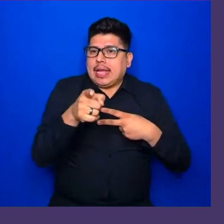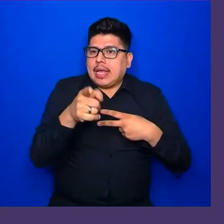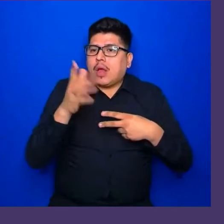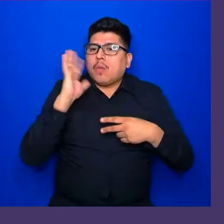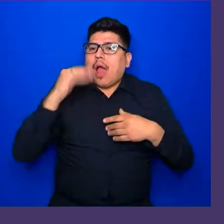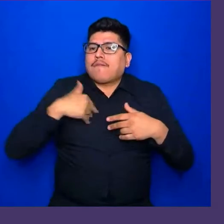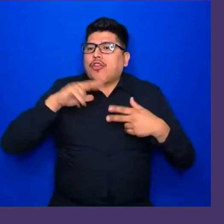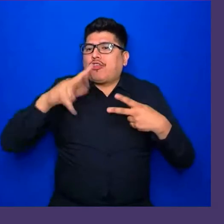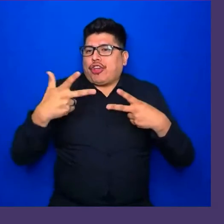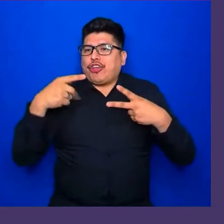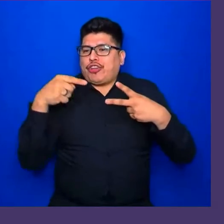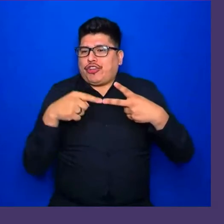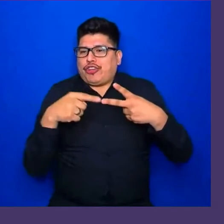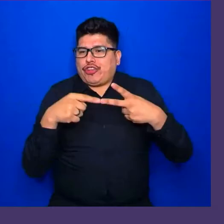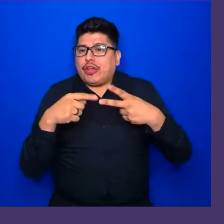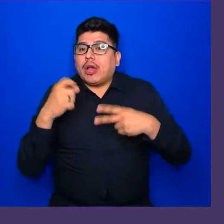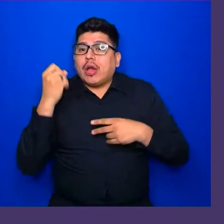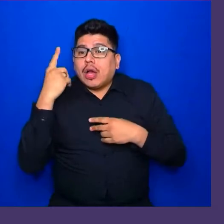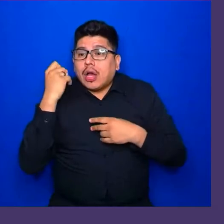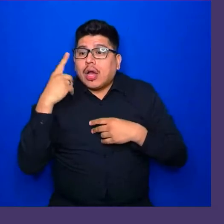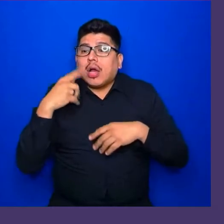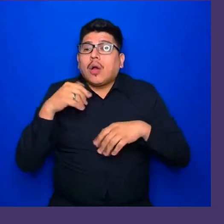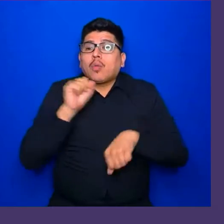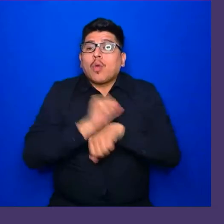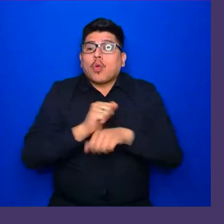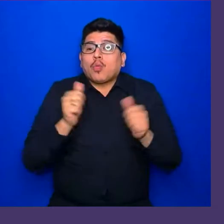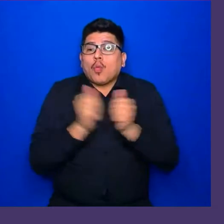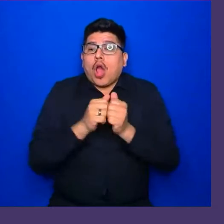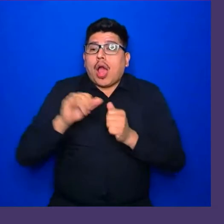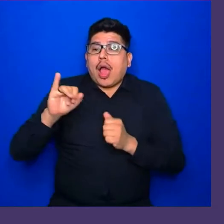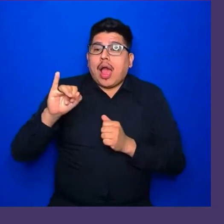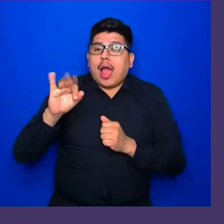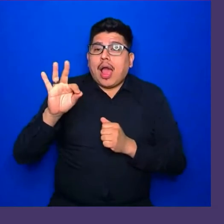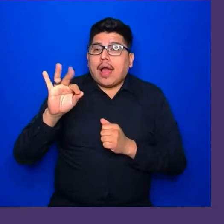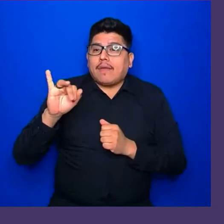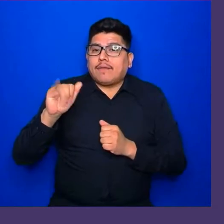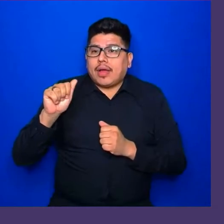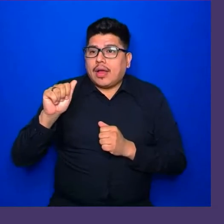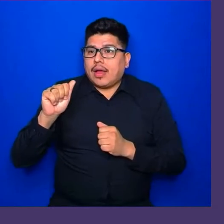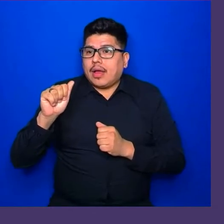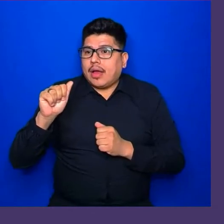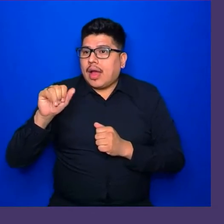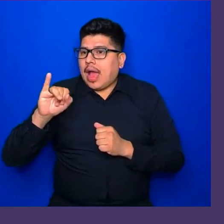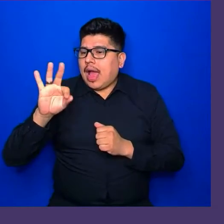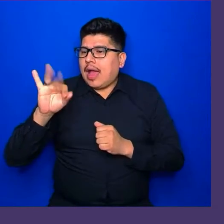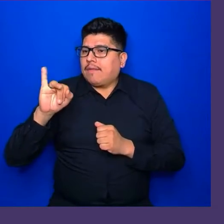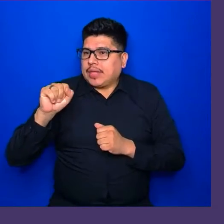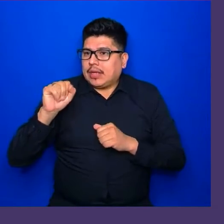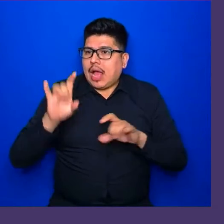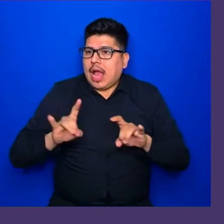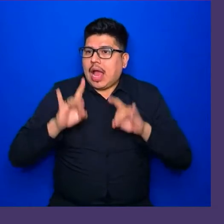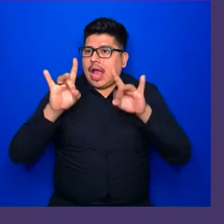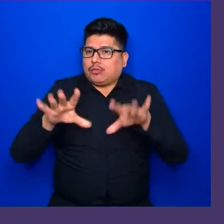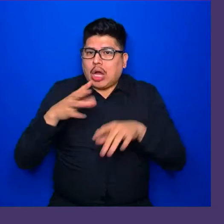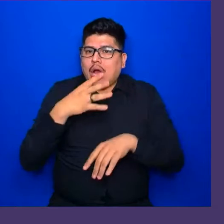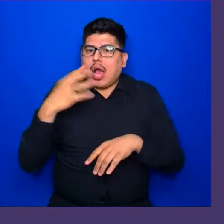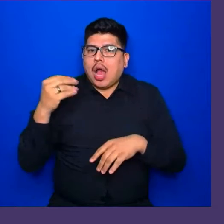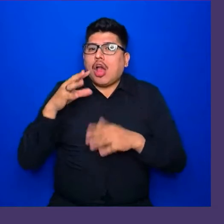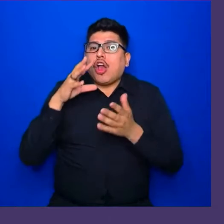IFES in Australia to launch a disability inclusive democracy cohort, bringing together civil society, private and government sectors to talk